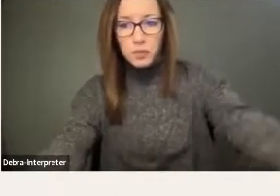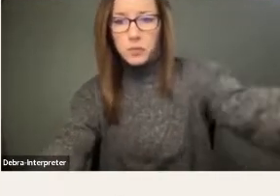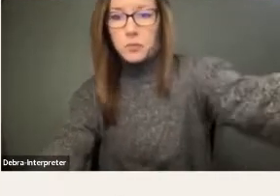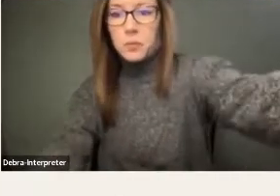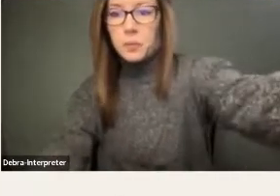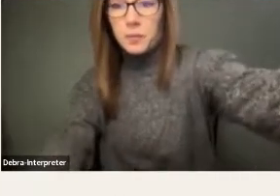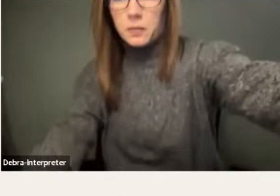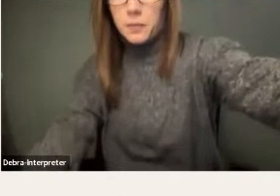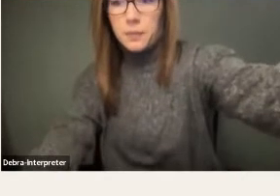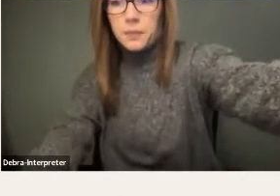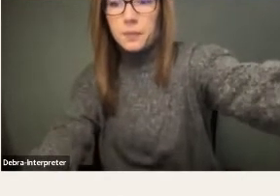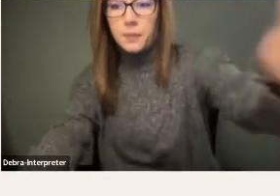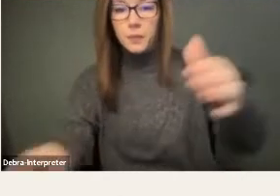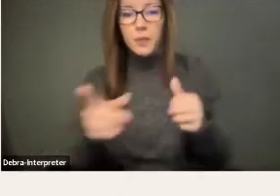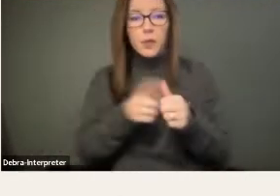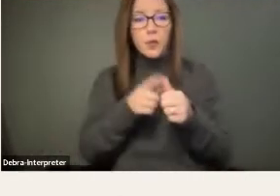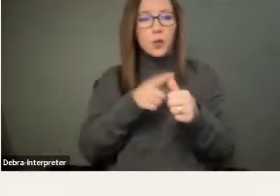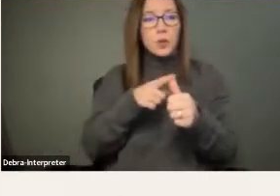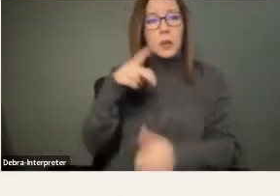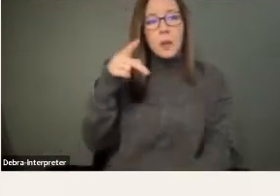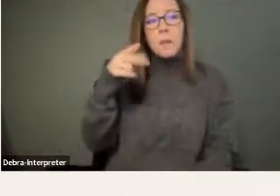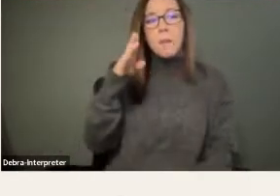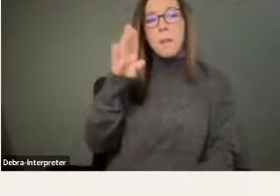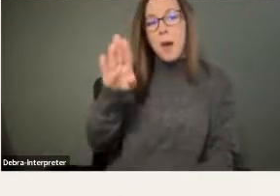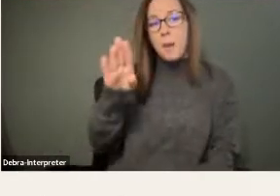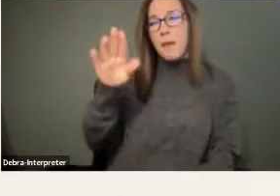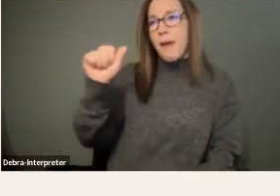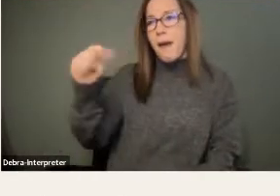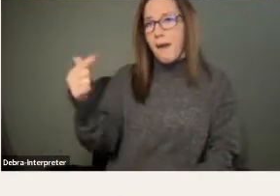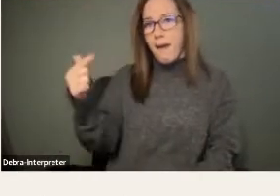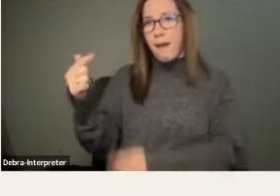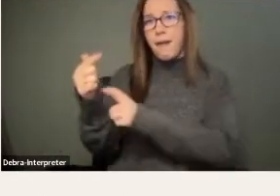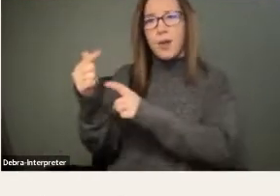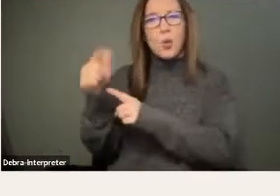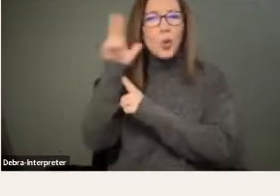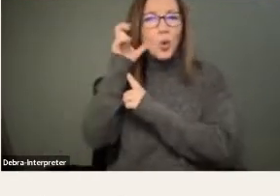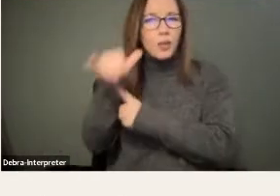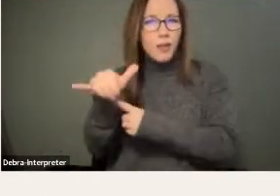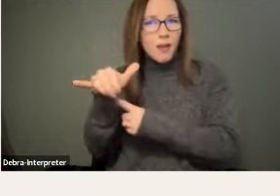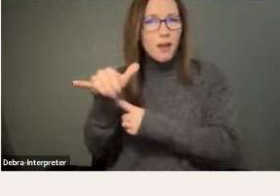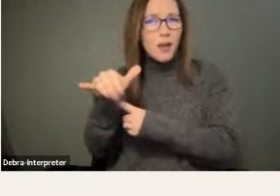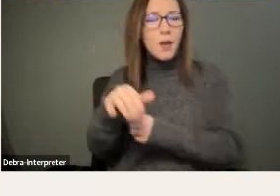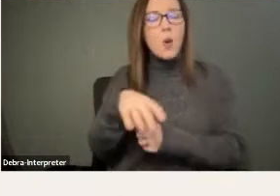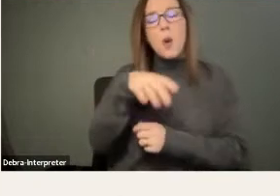agriculture. So the first source of information I want to